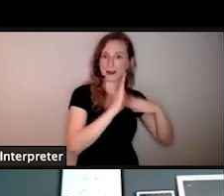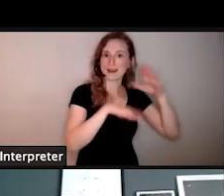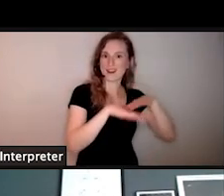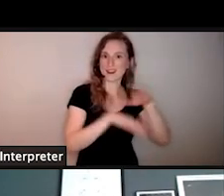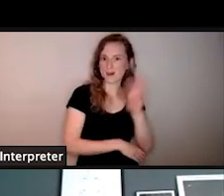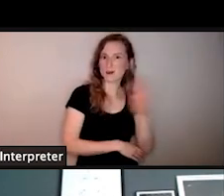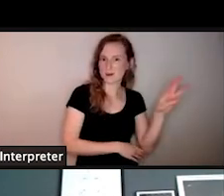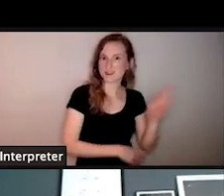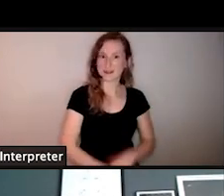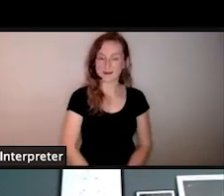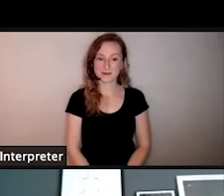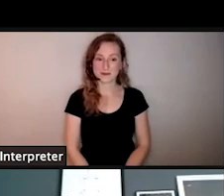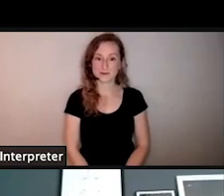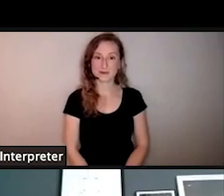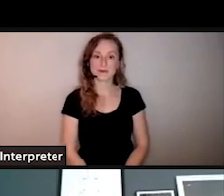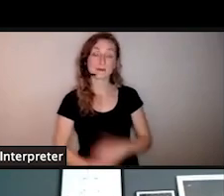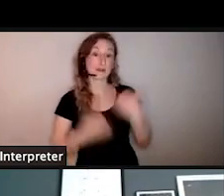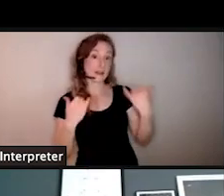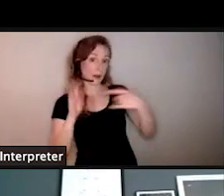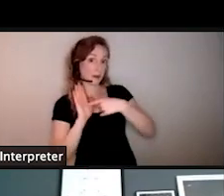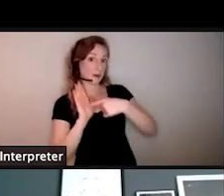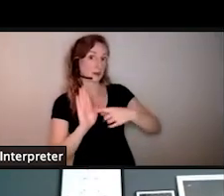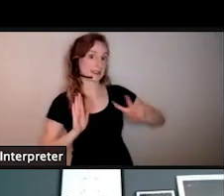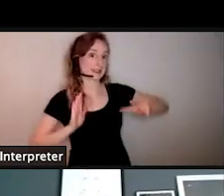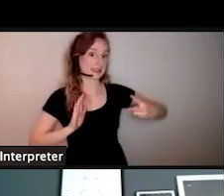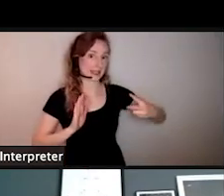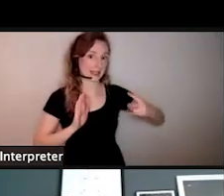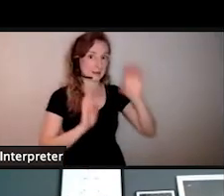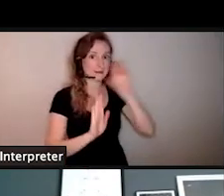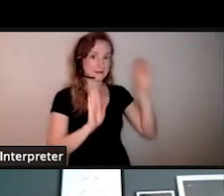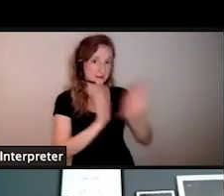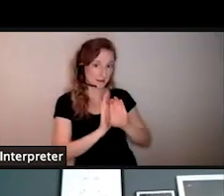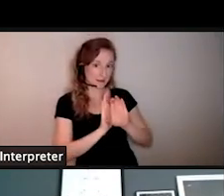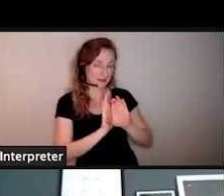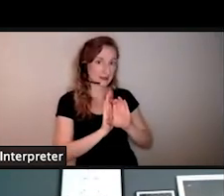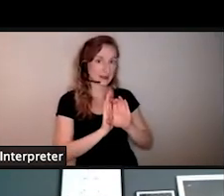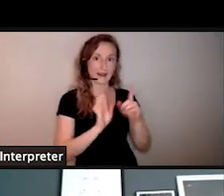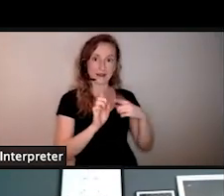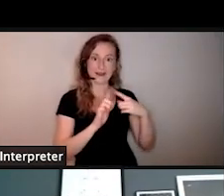I am going to show you another painting and then we will make some art together!